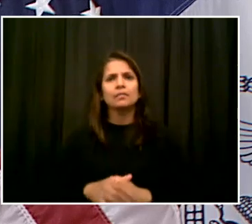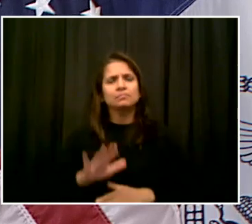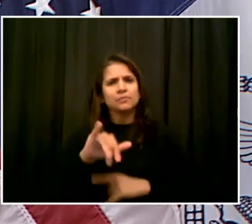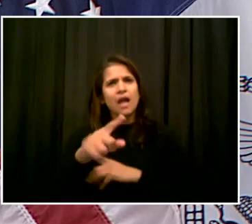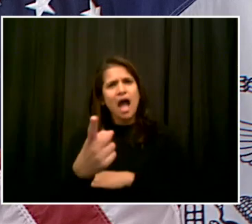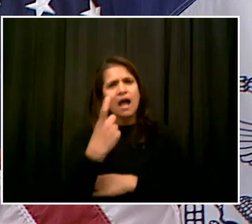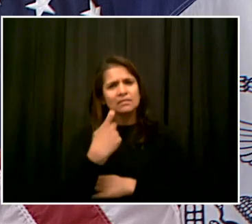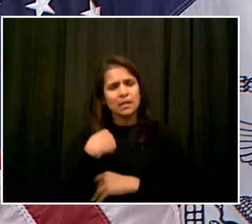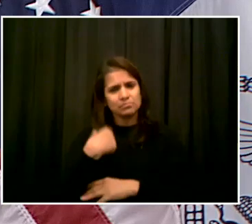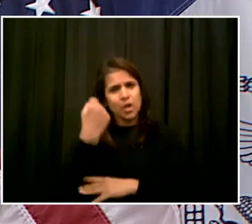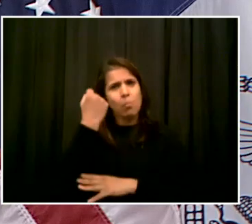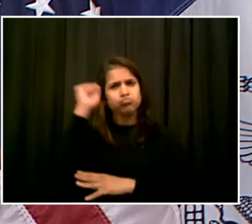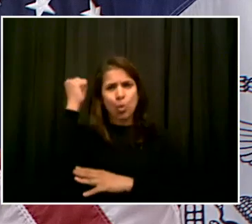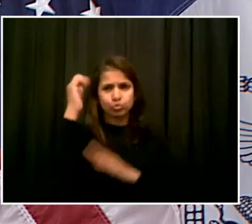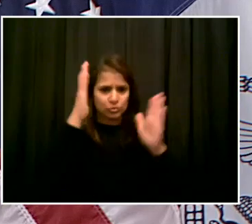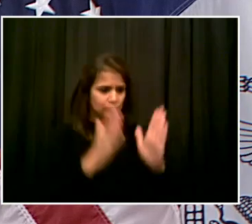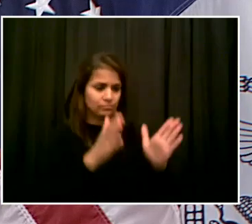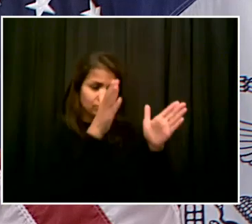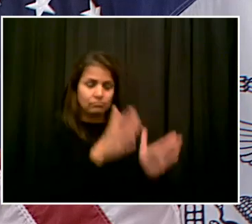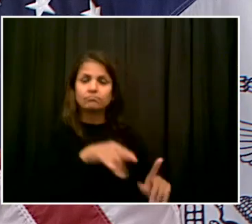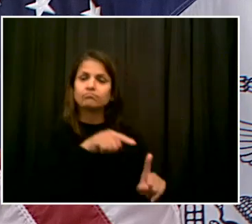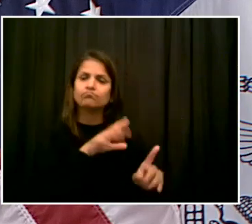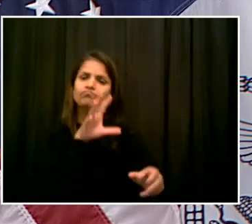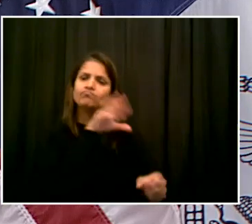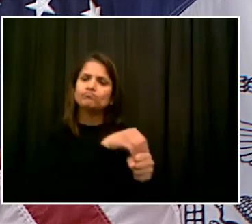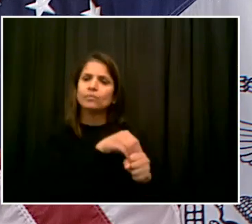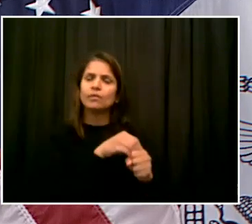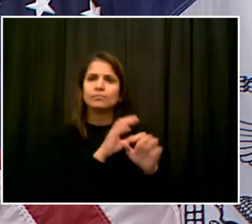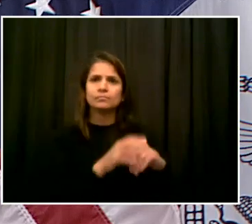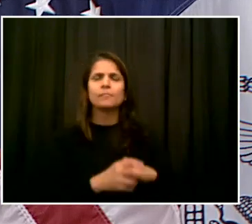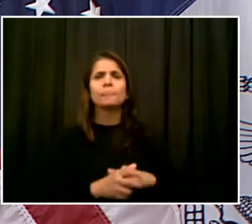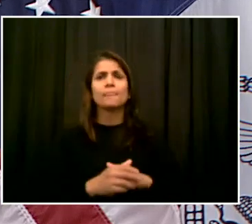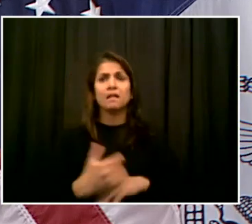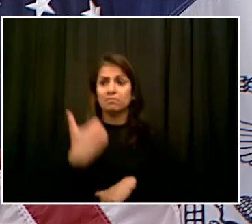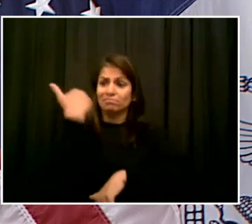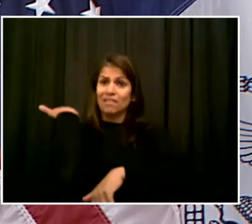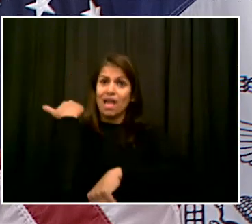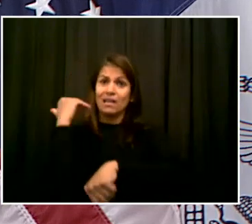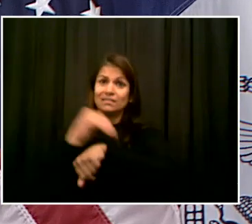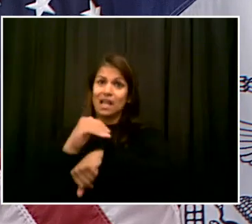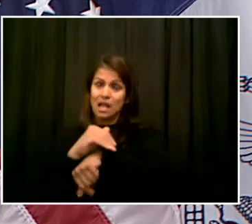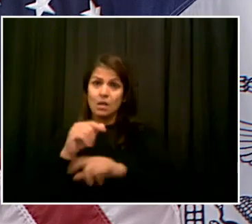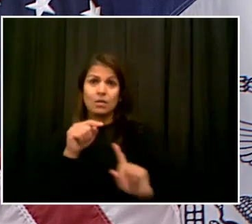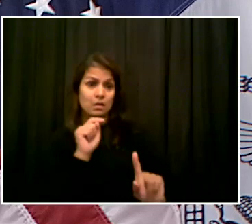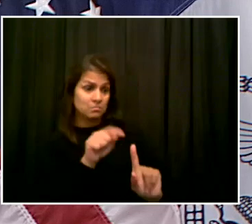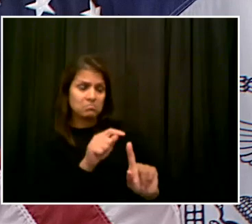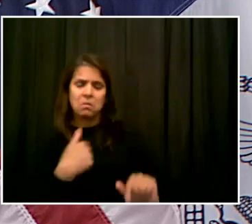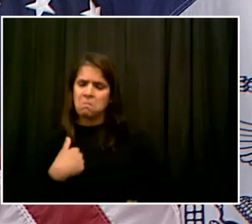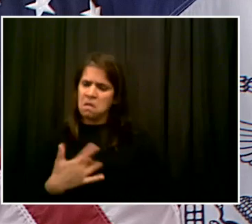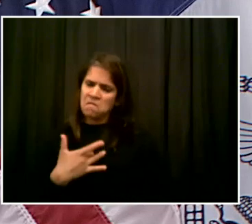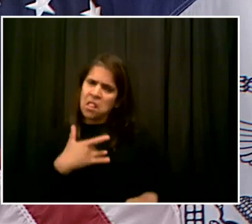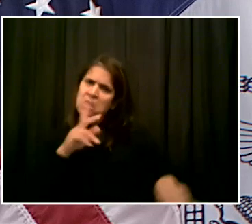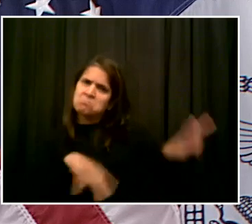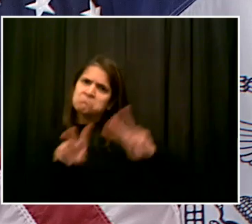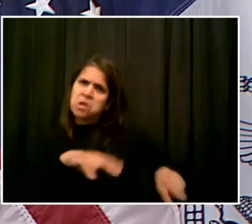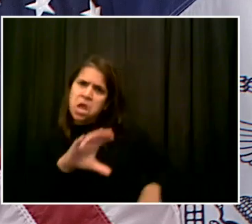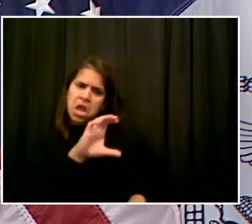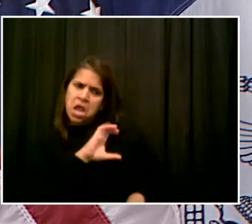PROTESTERS TO FNIISH UP, I SAW OUR POLICE LEADERSHIP DO SOM E EXTRAORDINARY